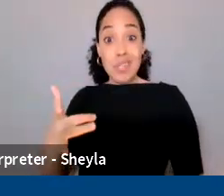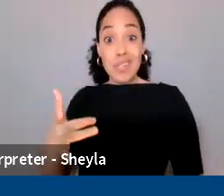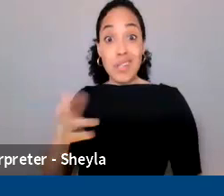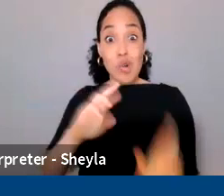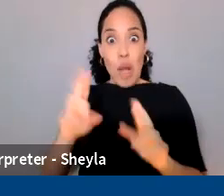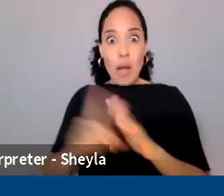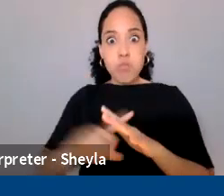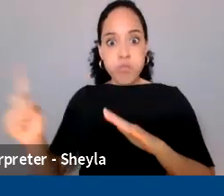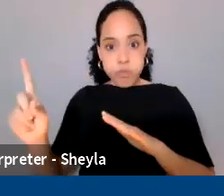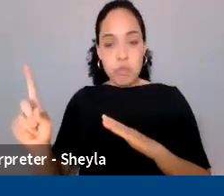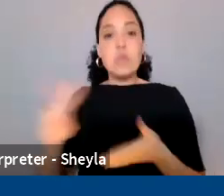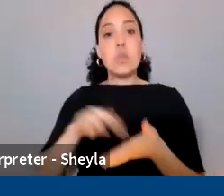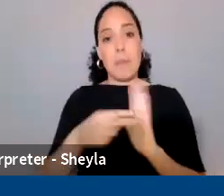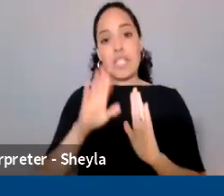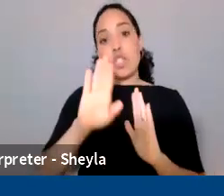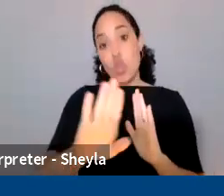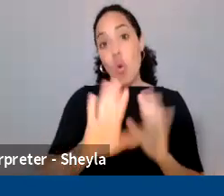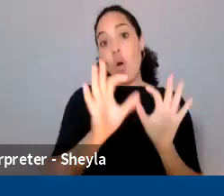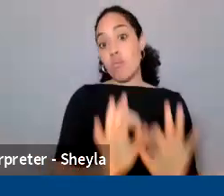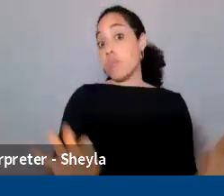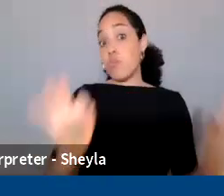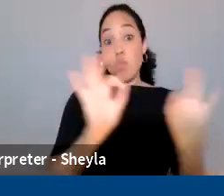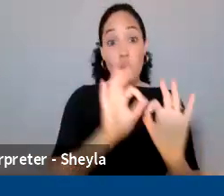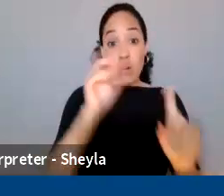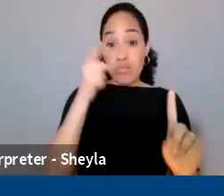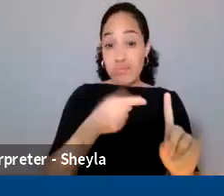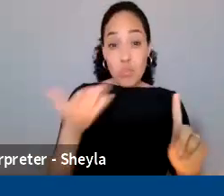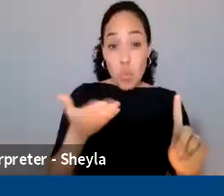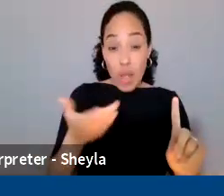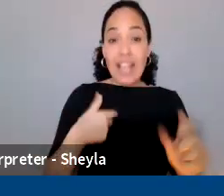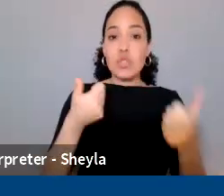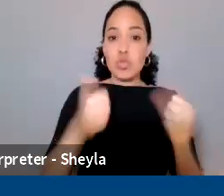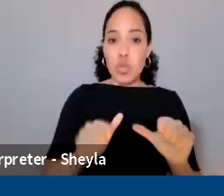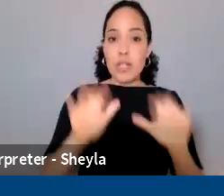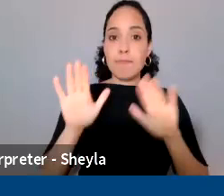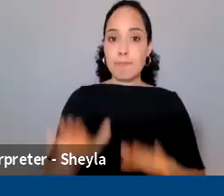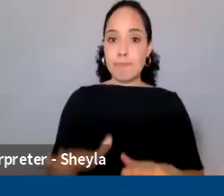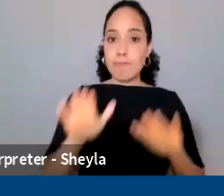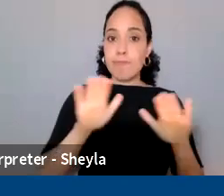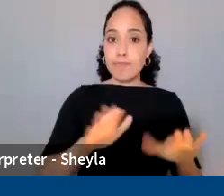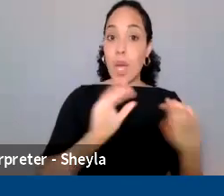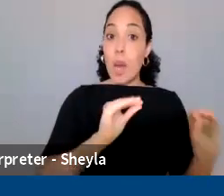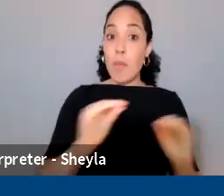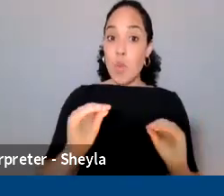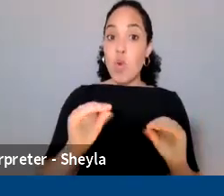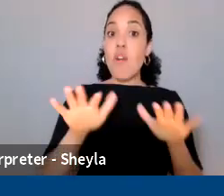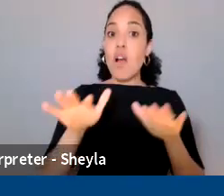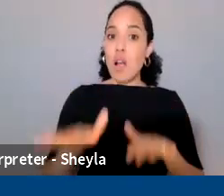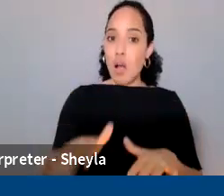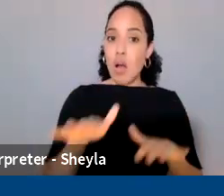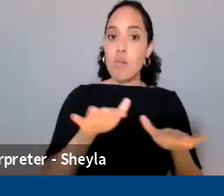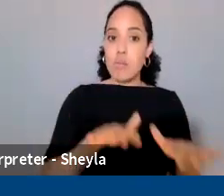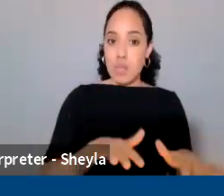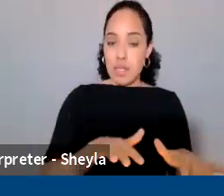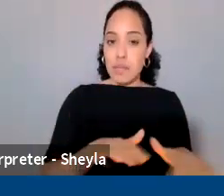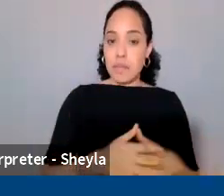task during a disaster is to keep your cool move calmly and deliberately the adage we have around